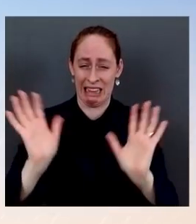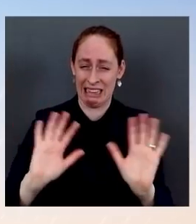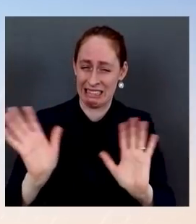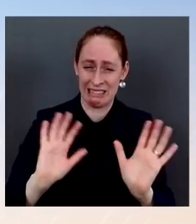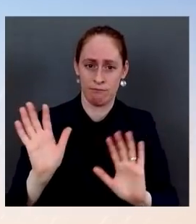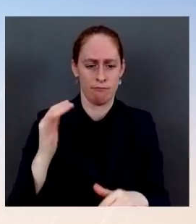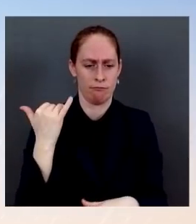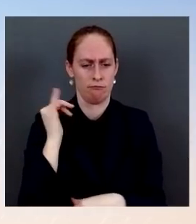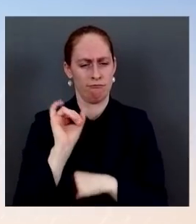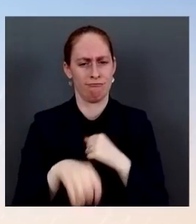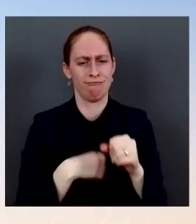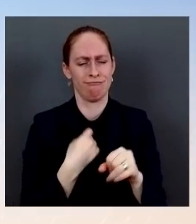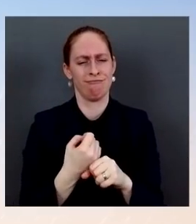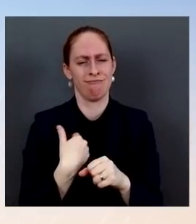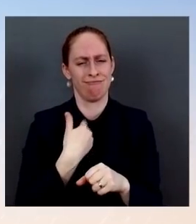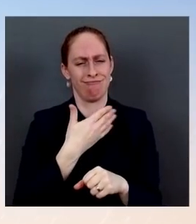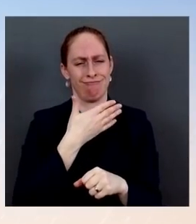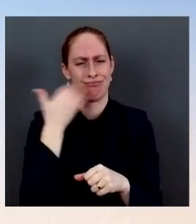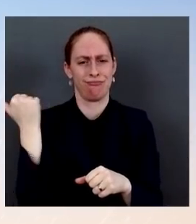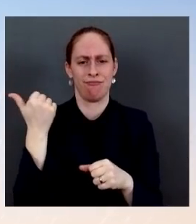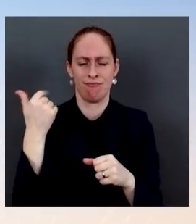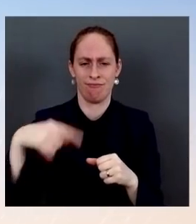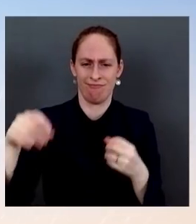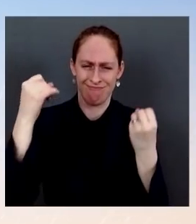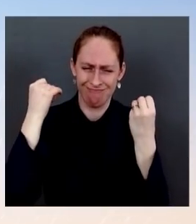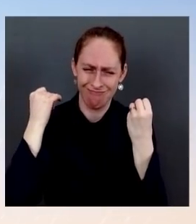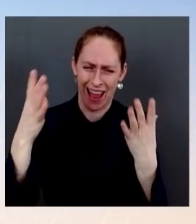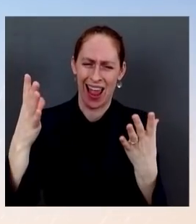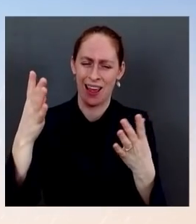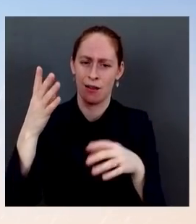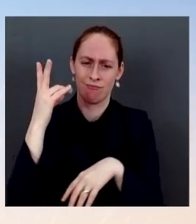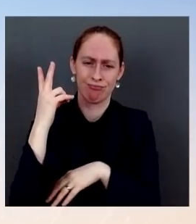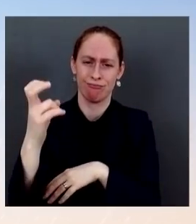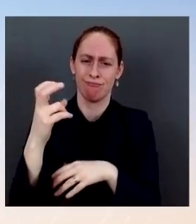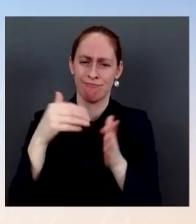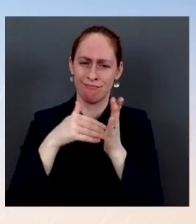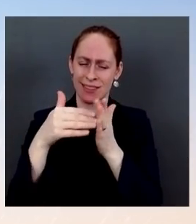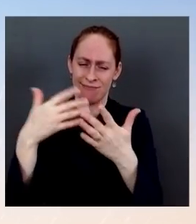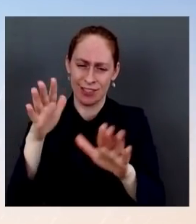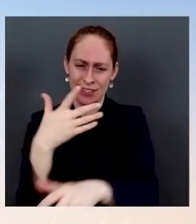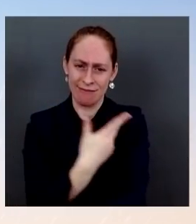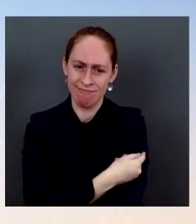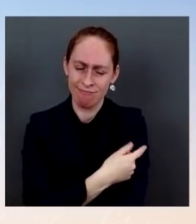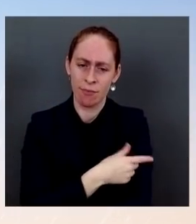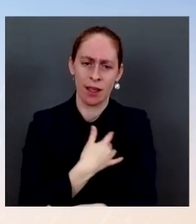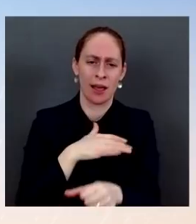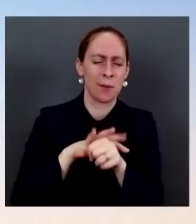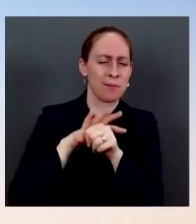We have ample boosters. We have supply of masks. We just ordered a historic-sized set of tests